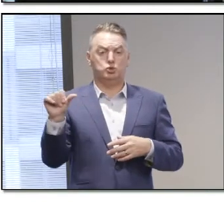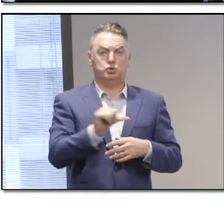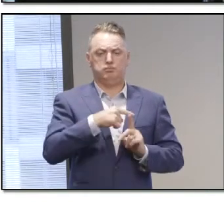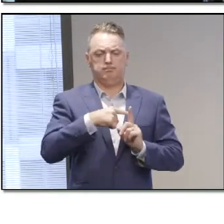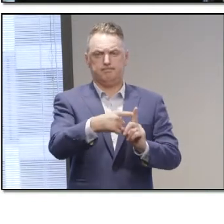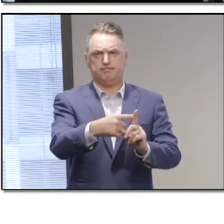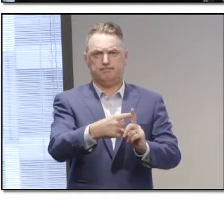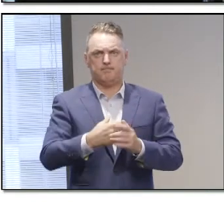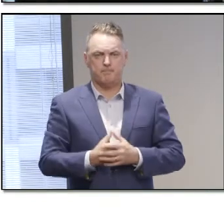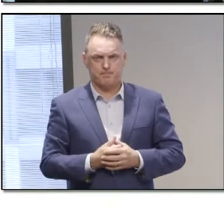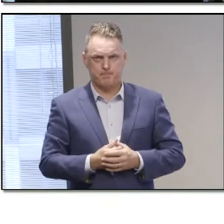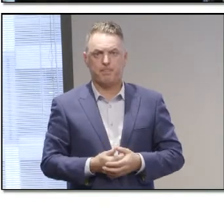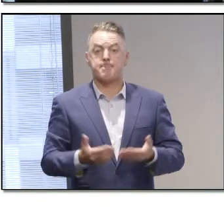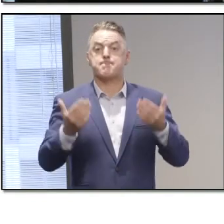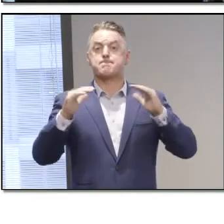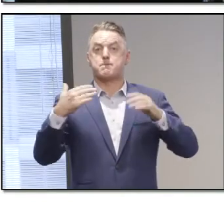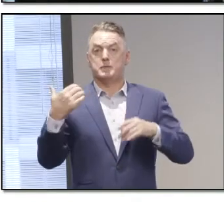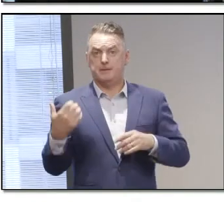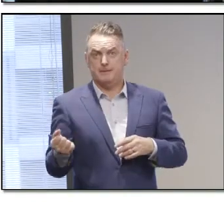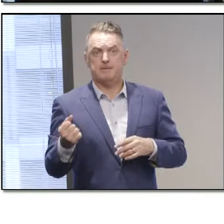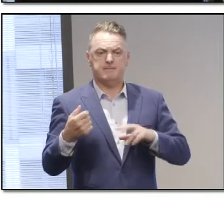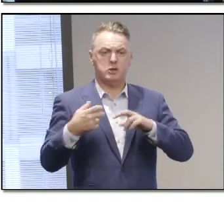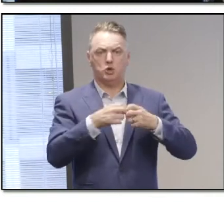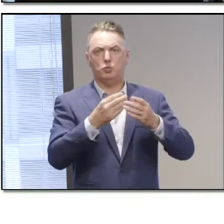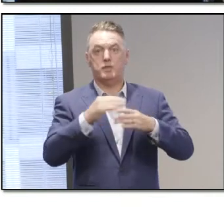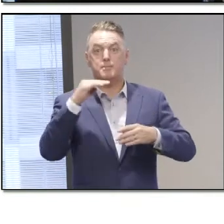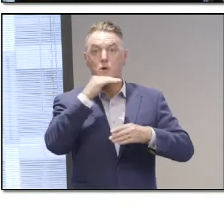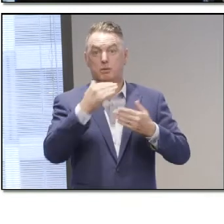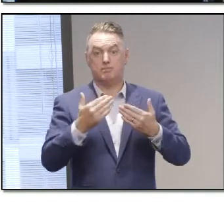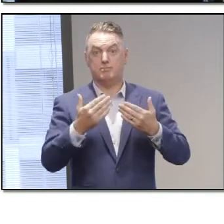We also have this issue with Melbourne s population for those of us that live here